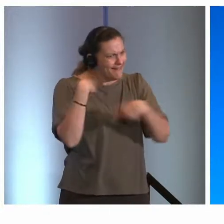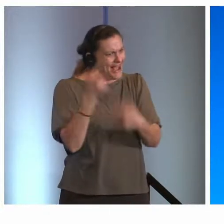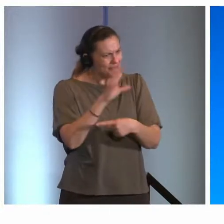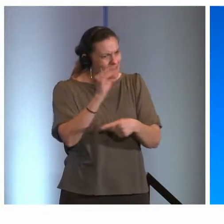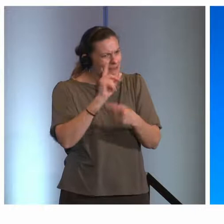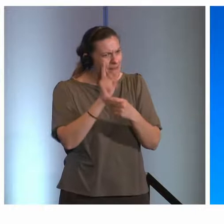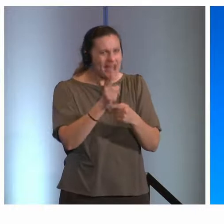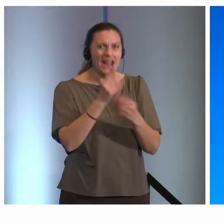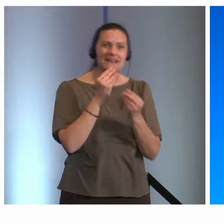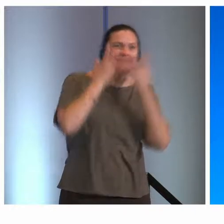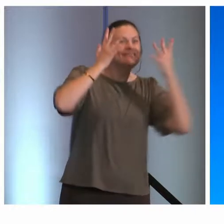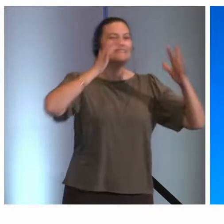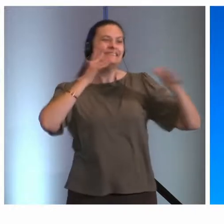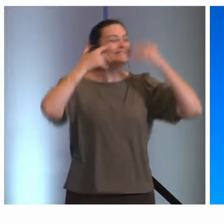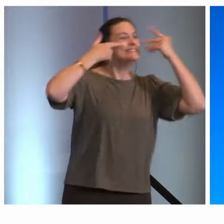minutes you would be warmed up. So questions?